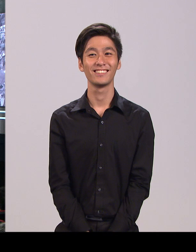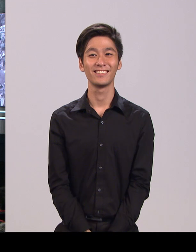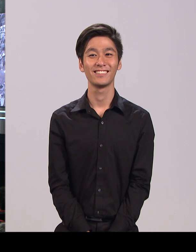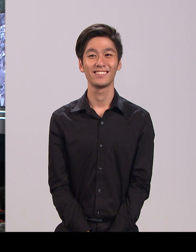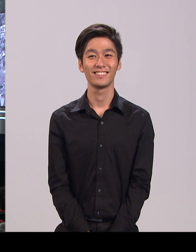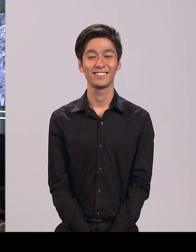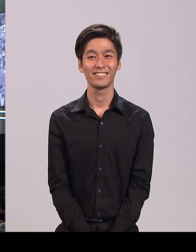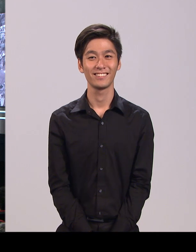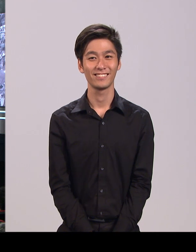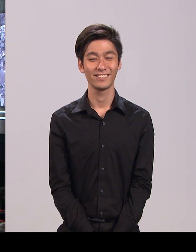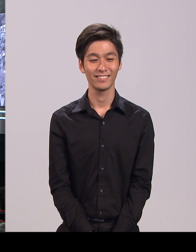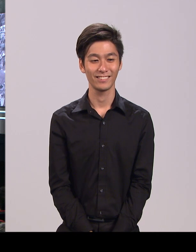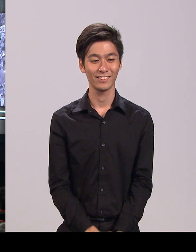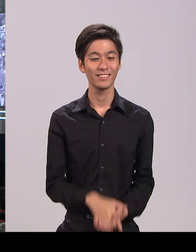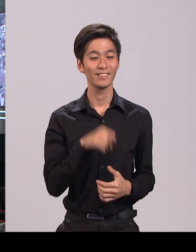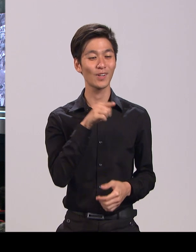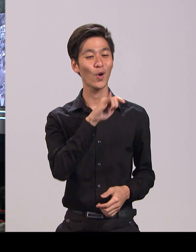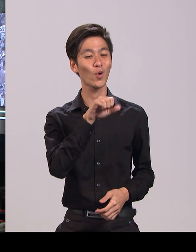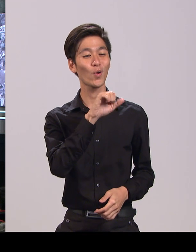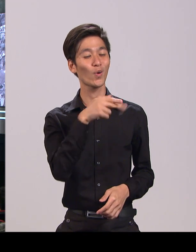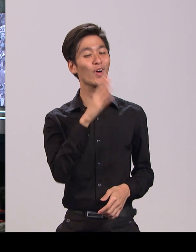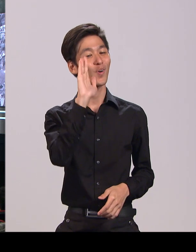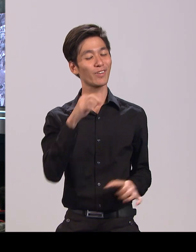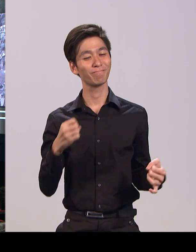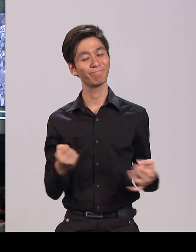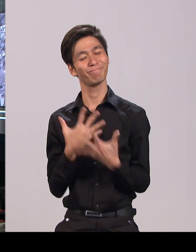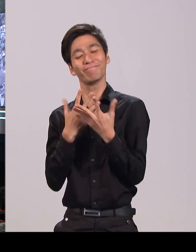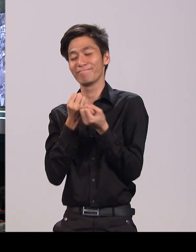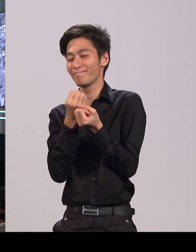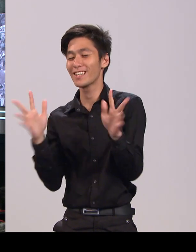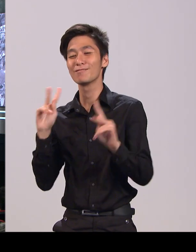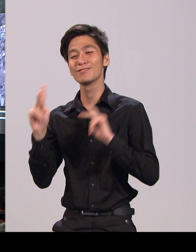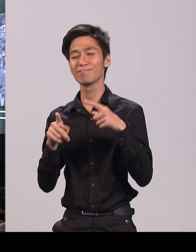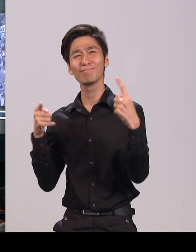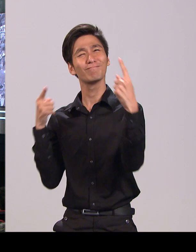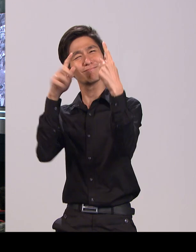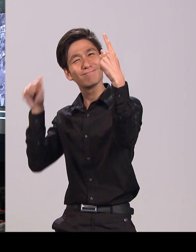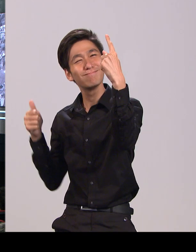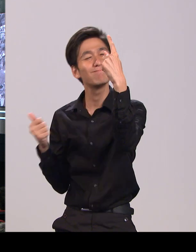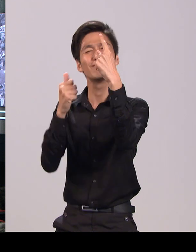Joseph will inspire many more, younger and older, to chase their dreams, to make the impossible come true.